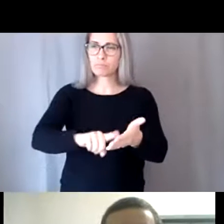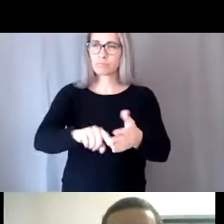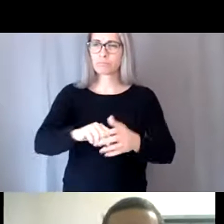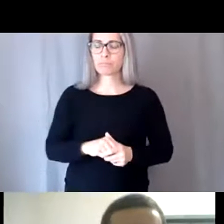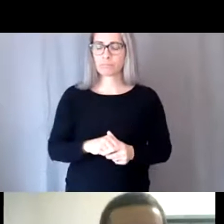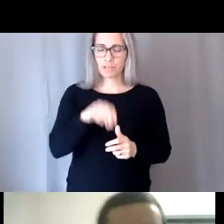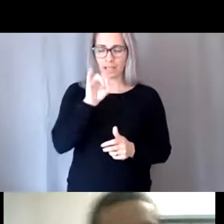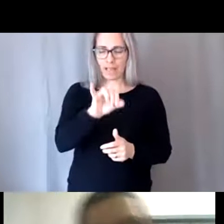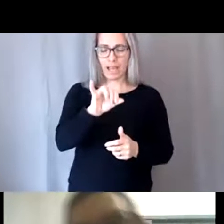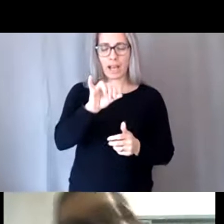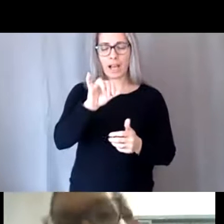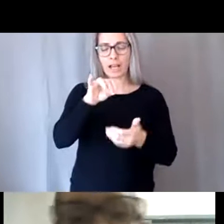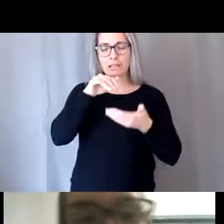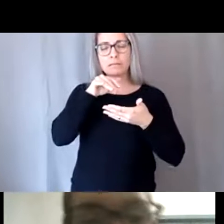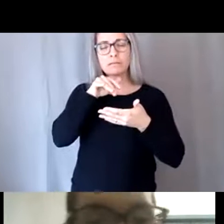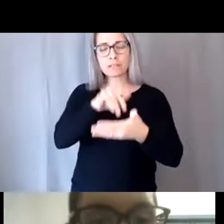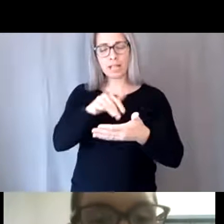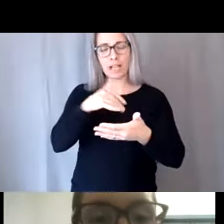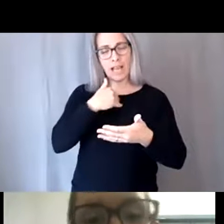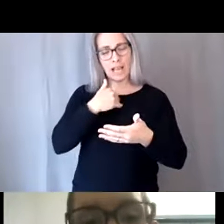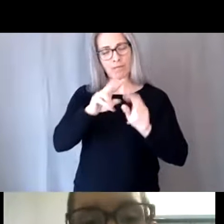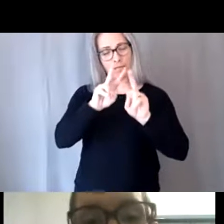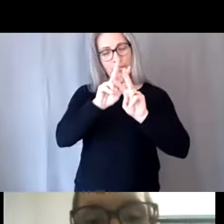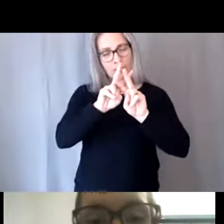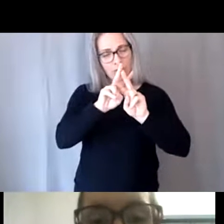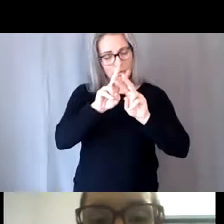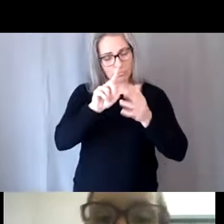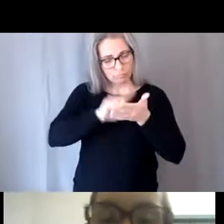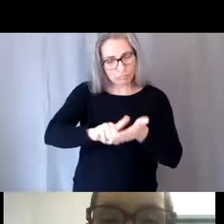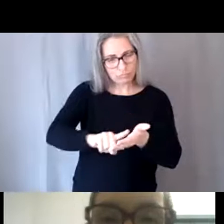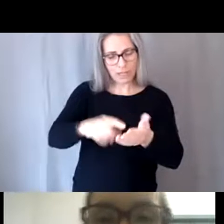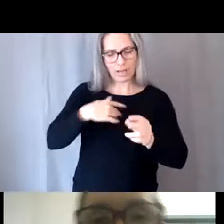propose critics of dichotomies between what is North